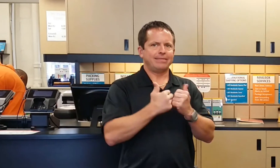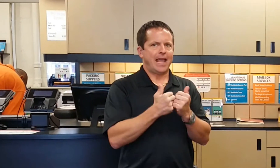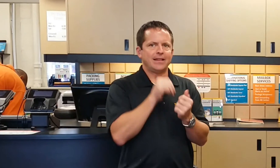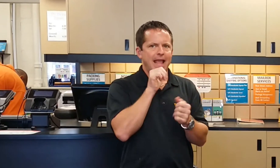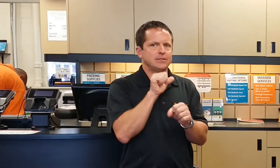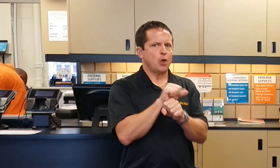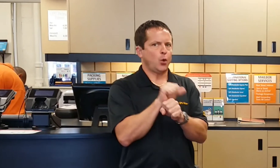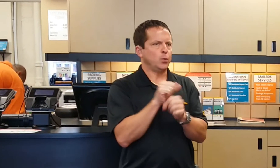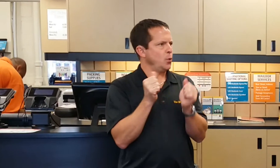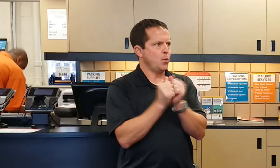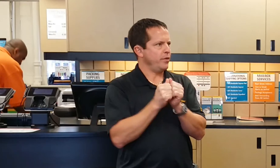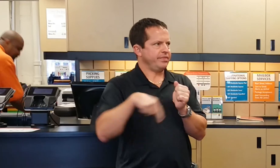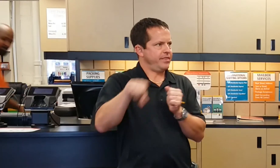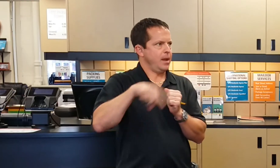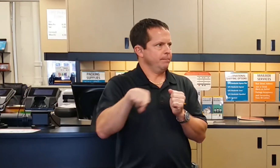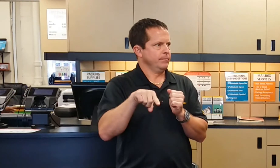then you can't work together.